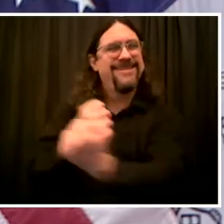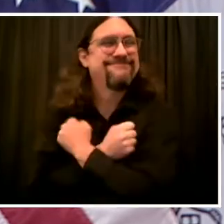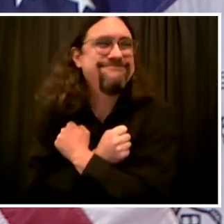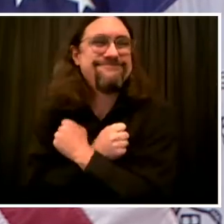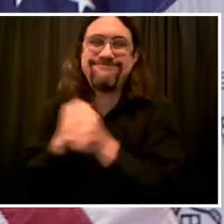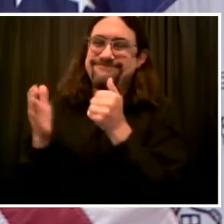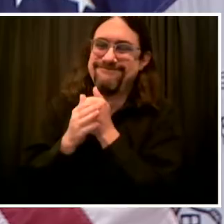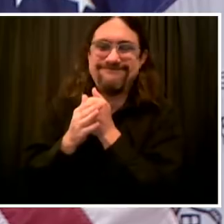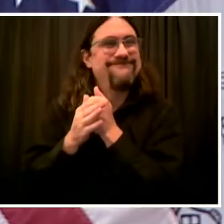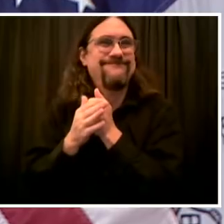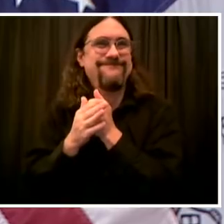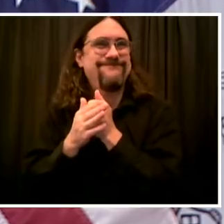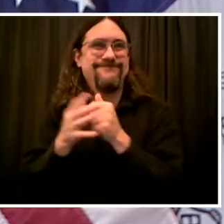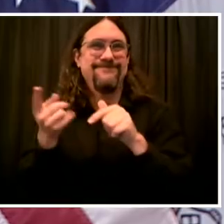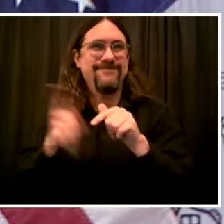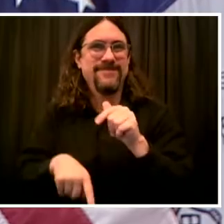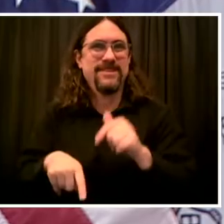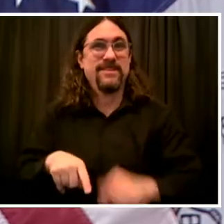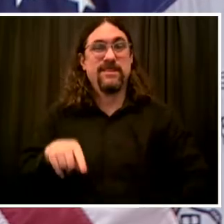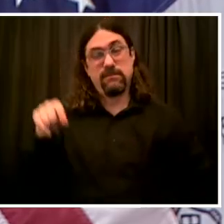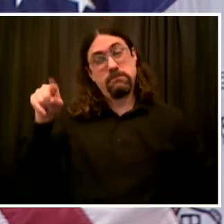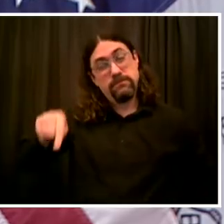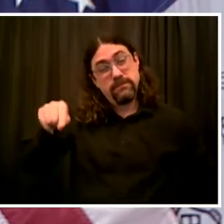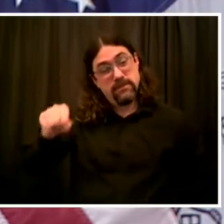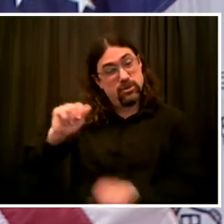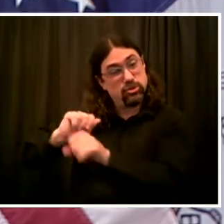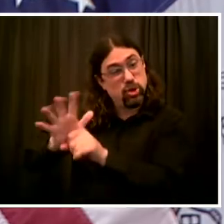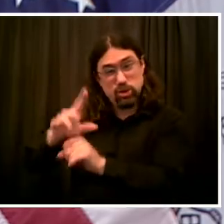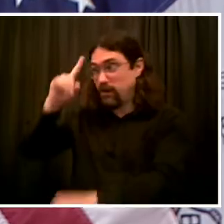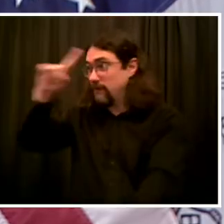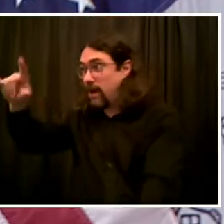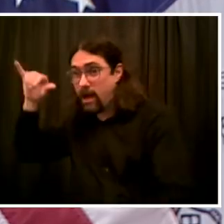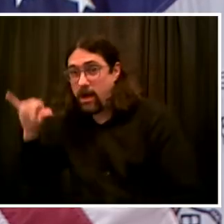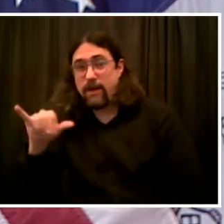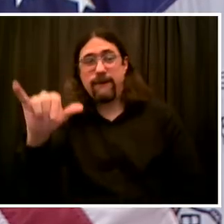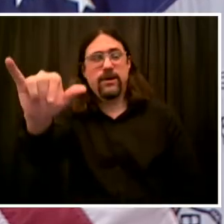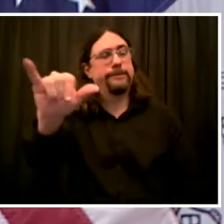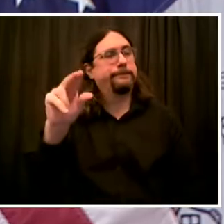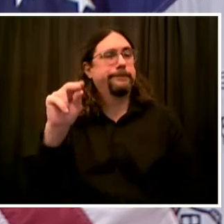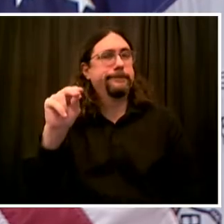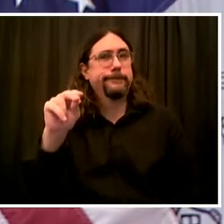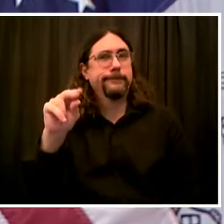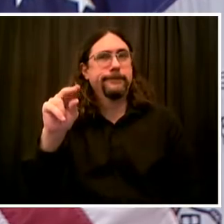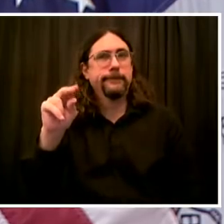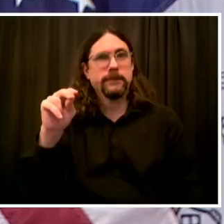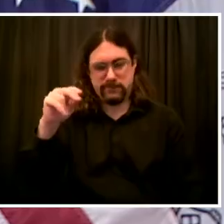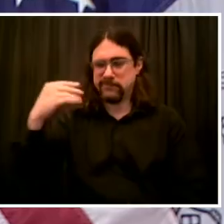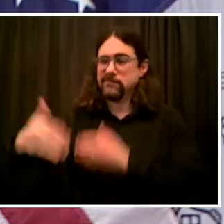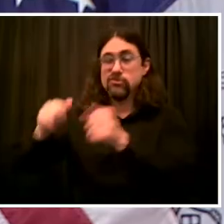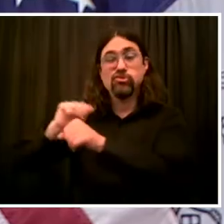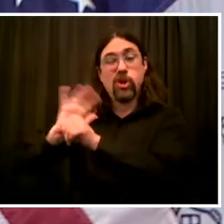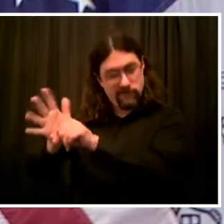CORONAVIRUS CRISIS ISI TME LIMITED.